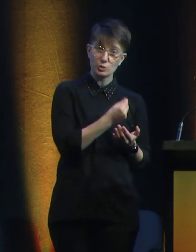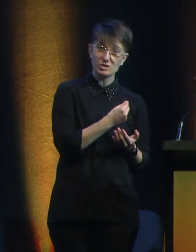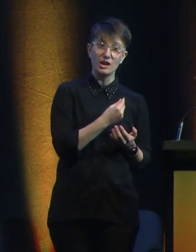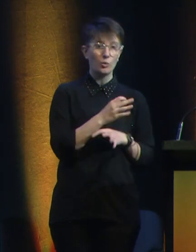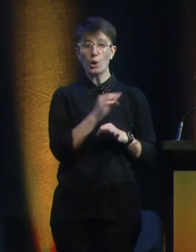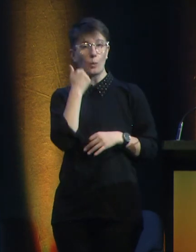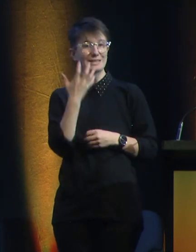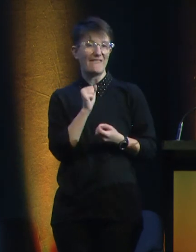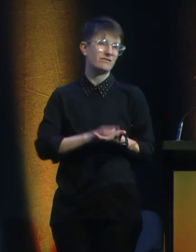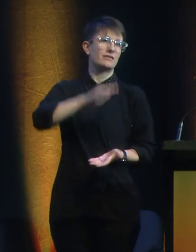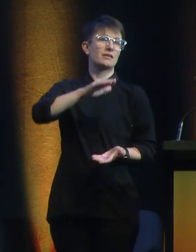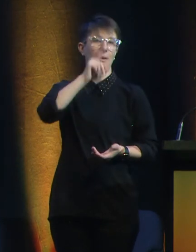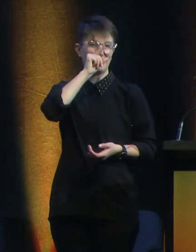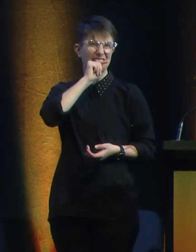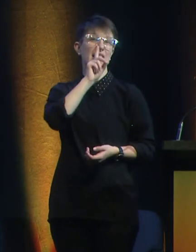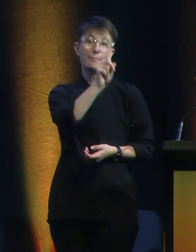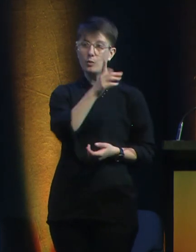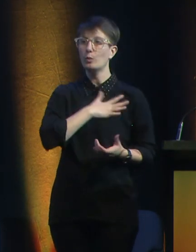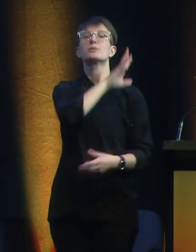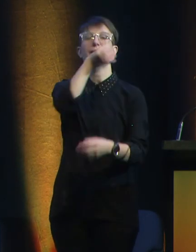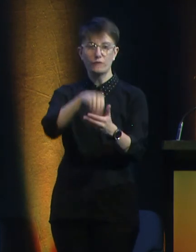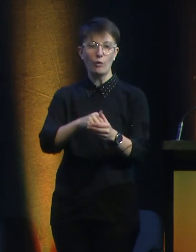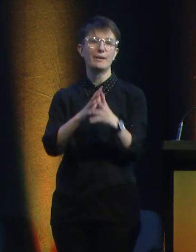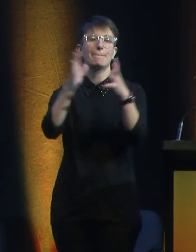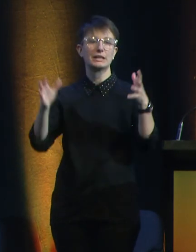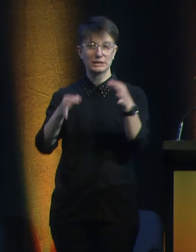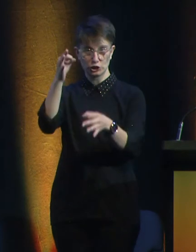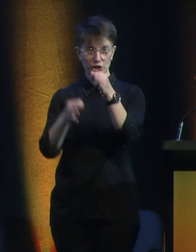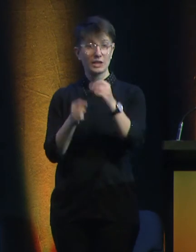to be in those big decisions, and it's a bit of a challenge for us to step into those roles